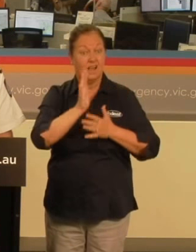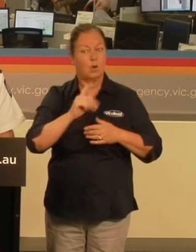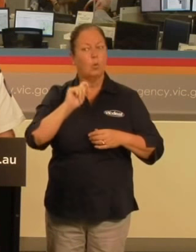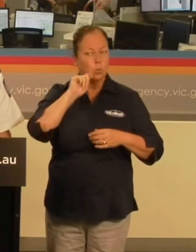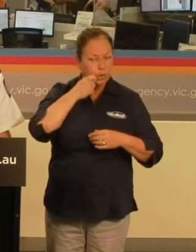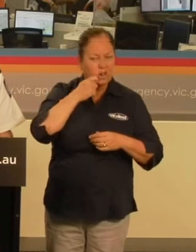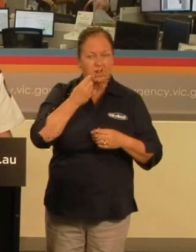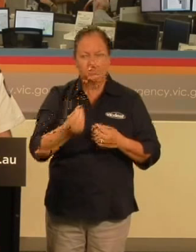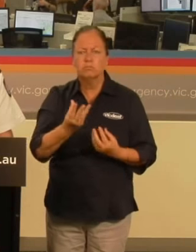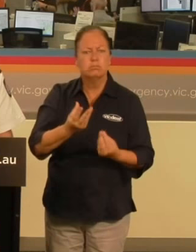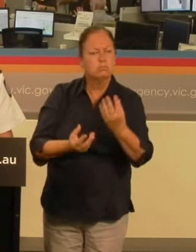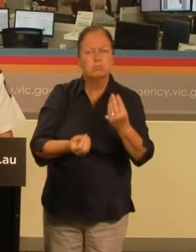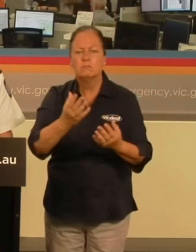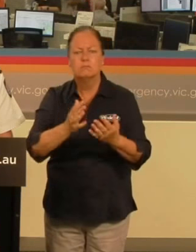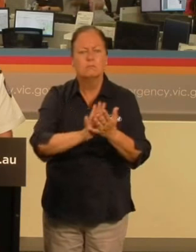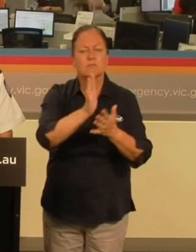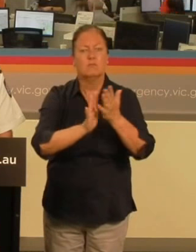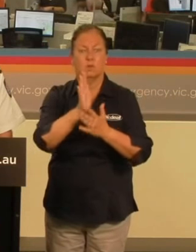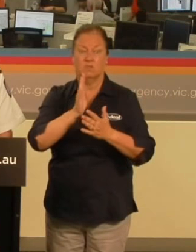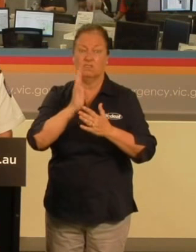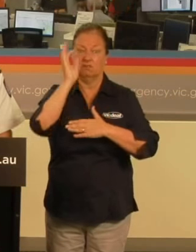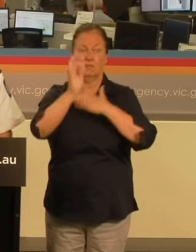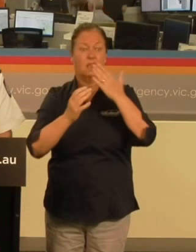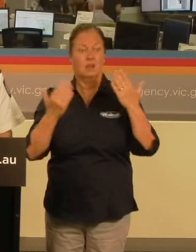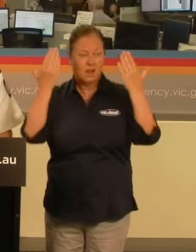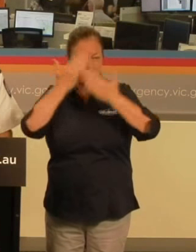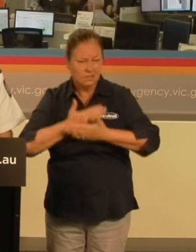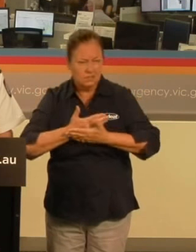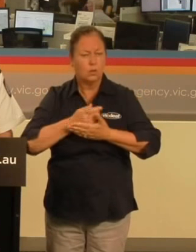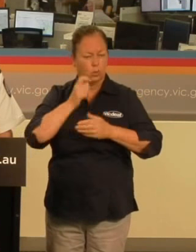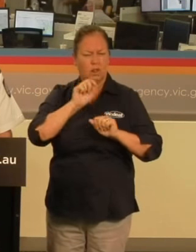level intensity and fire behaviour that will be quite erratic so far today we've